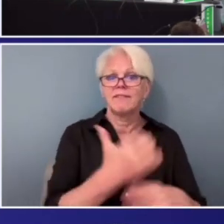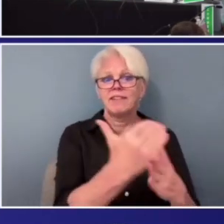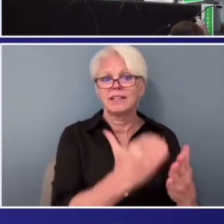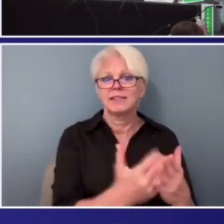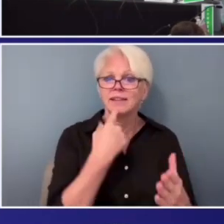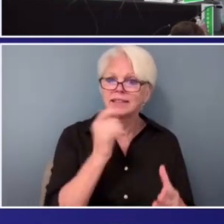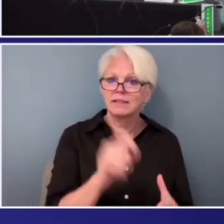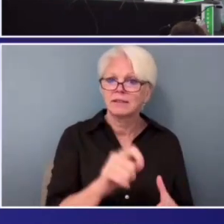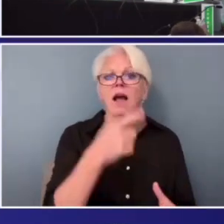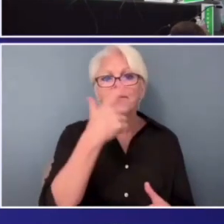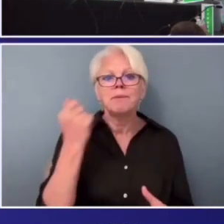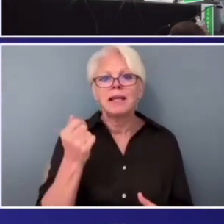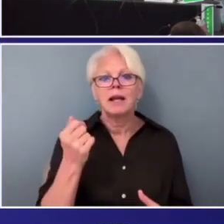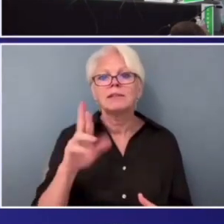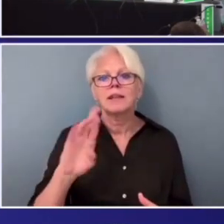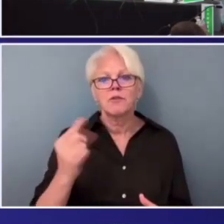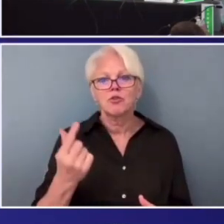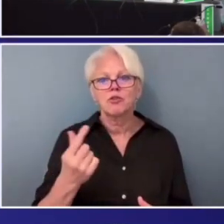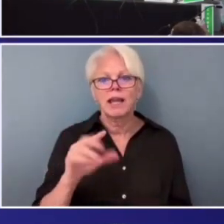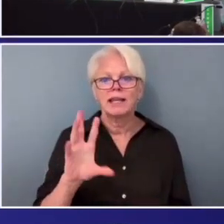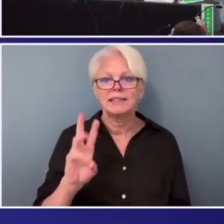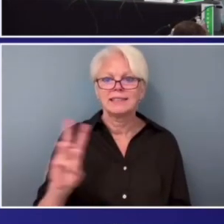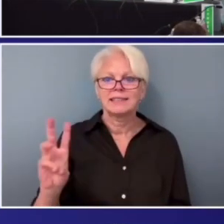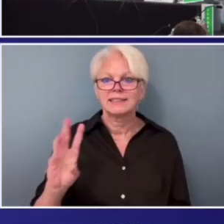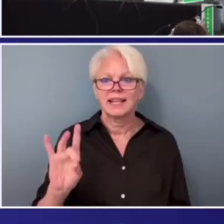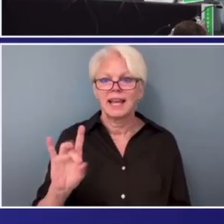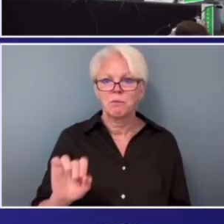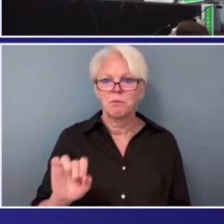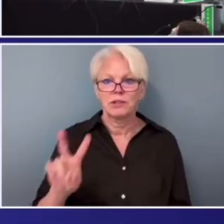the regulations in 668.2. This list is fixed right now.